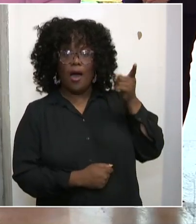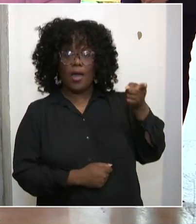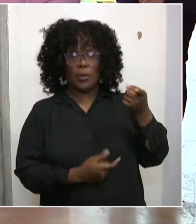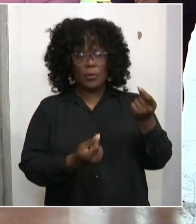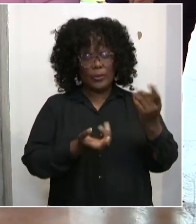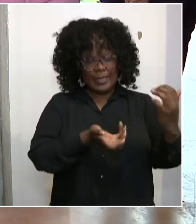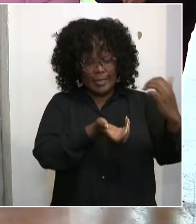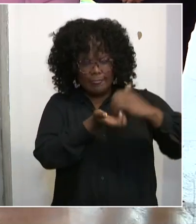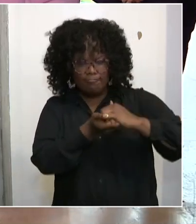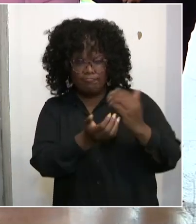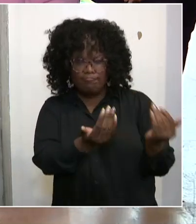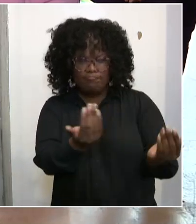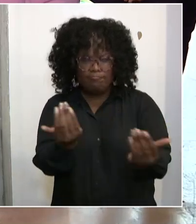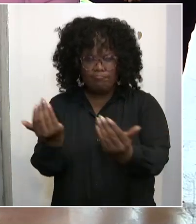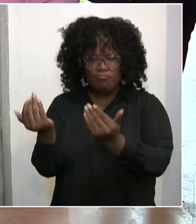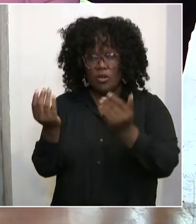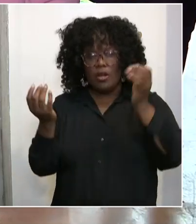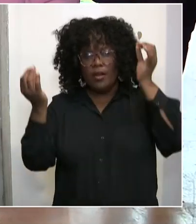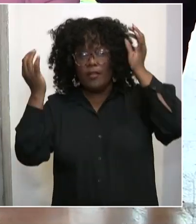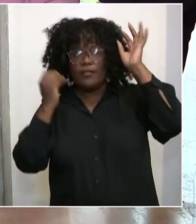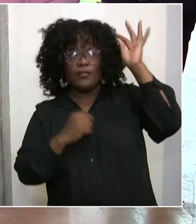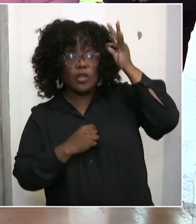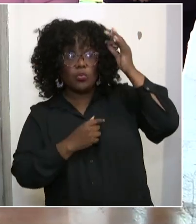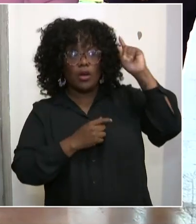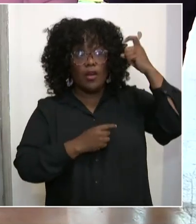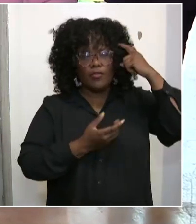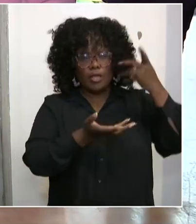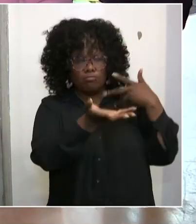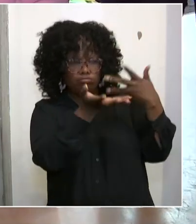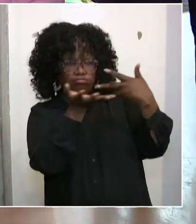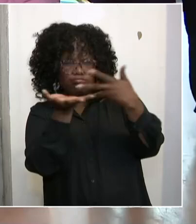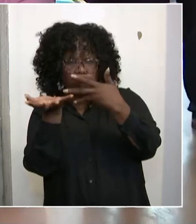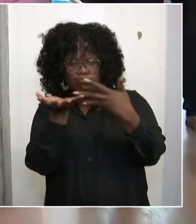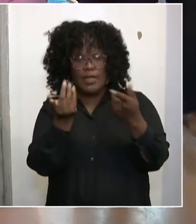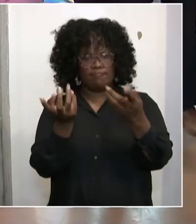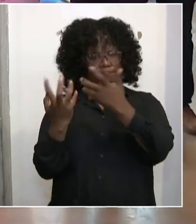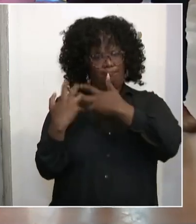and the federal government and our partners in the federal government, Elliot Ferguson,